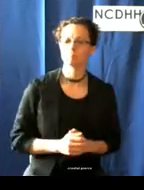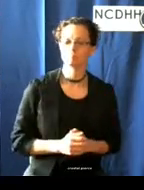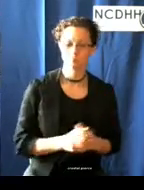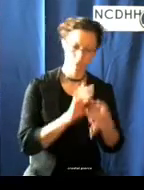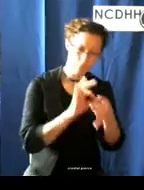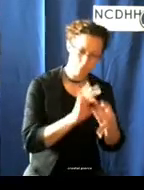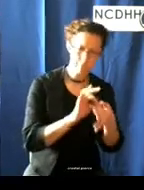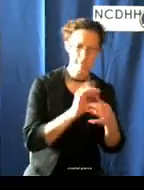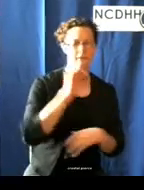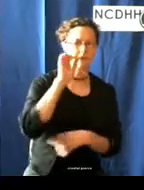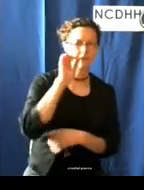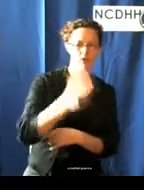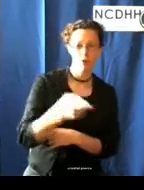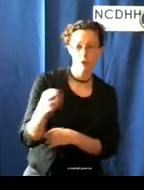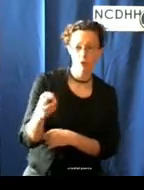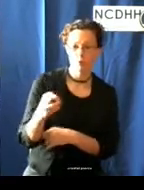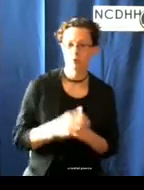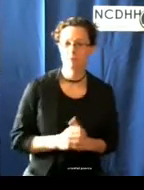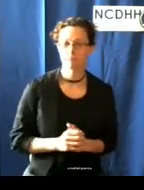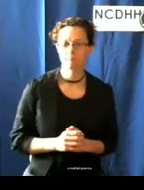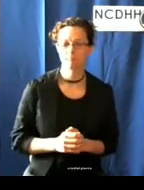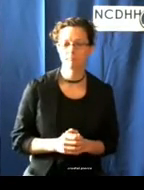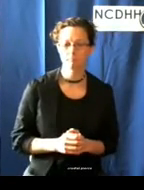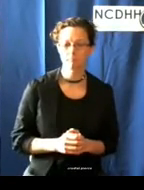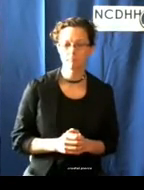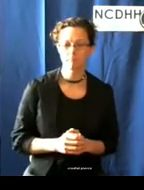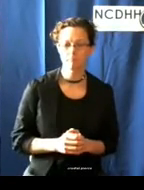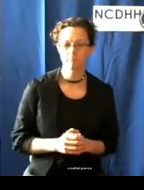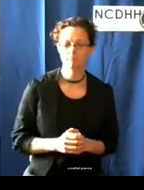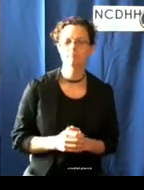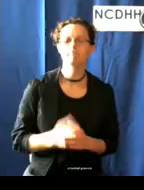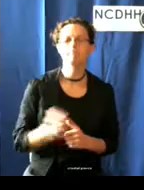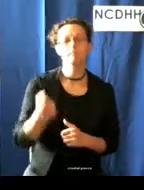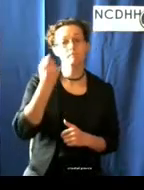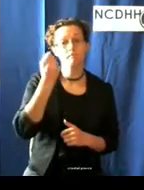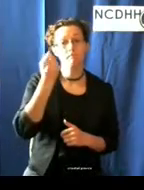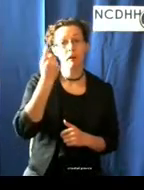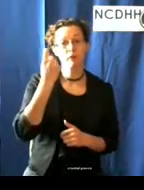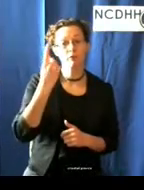NOW THERE ARE SOME WAYS AND SOMETIMES THAT THESE LAW ENFORCEMENT